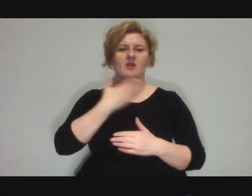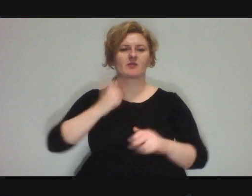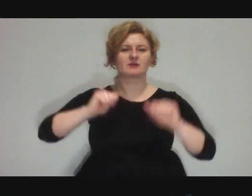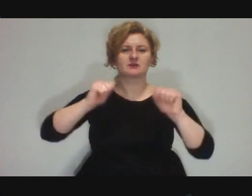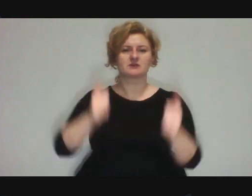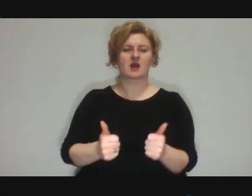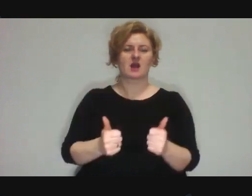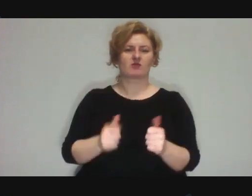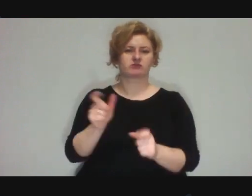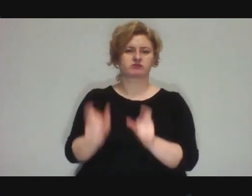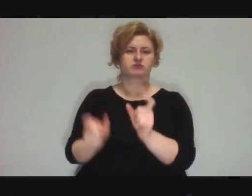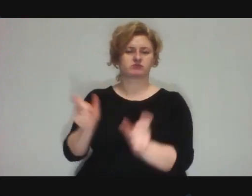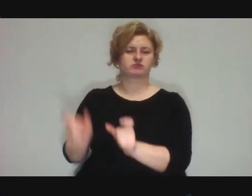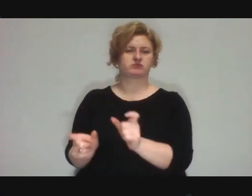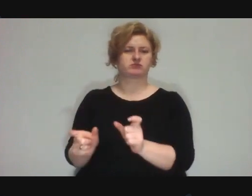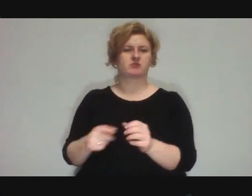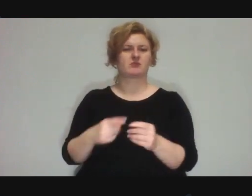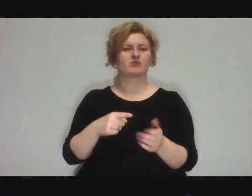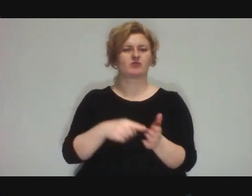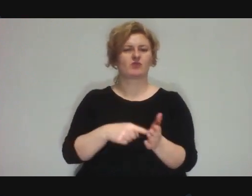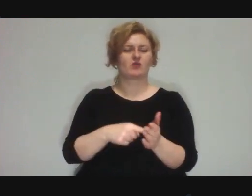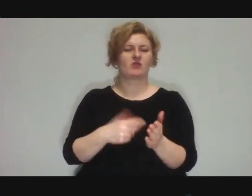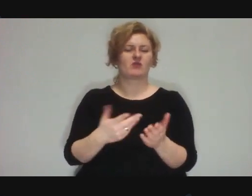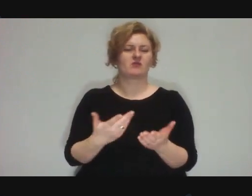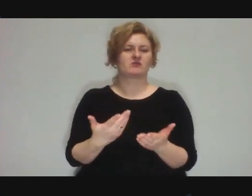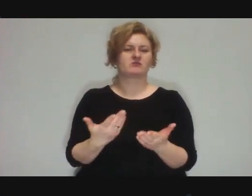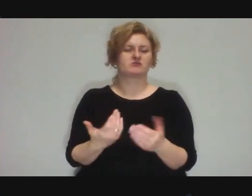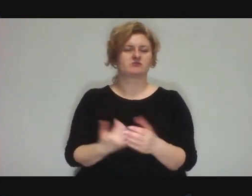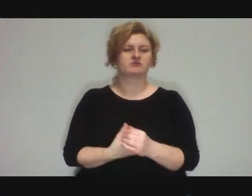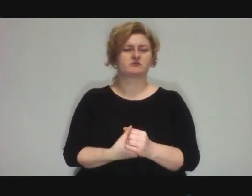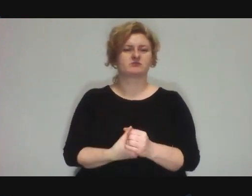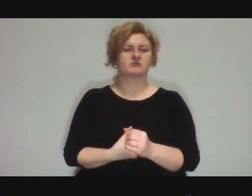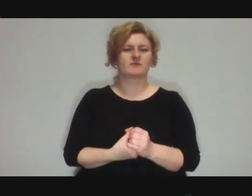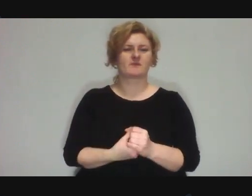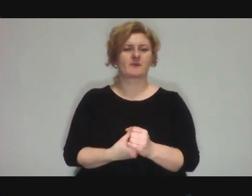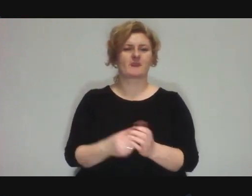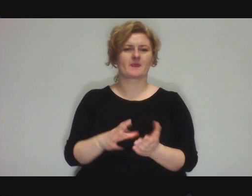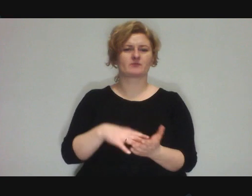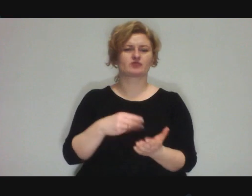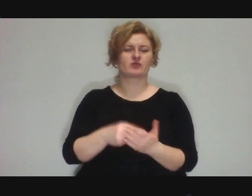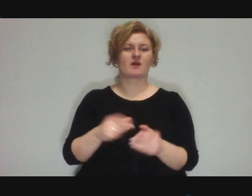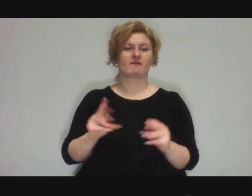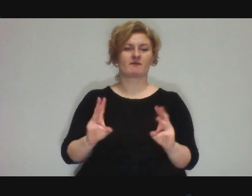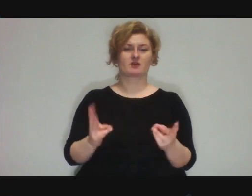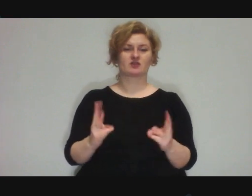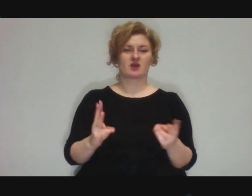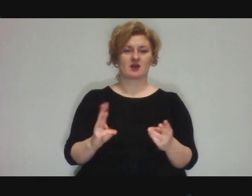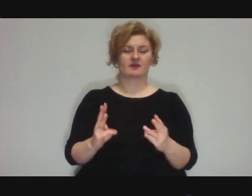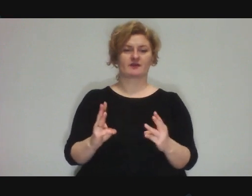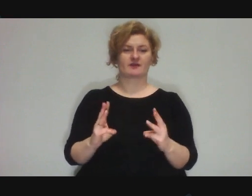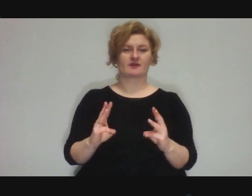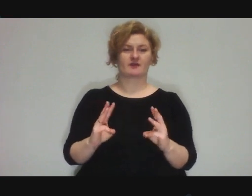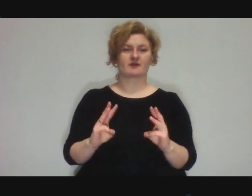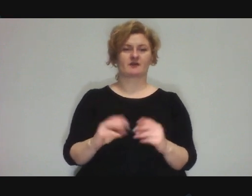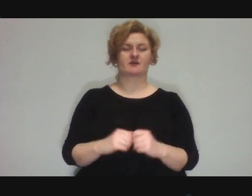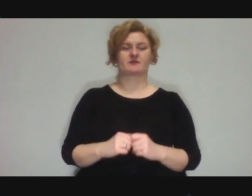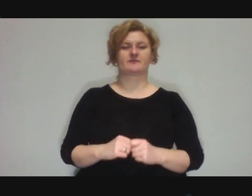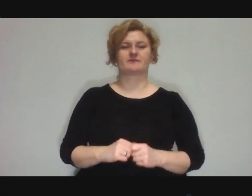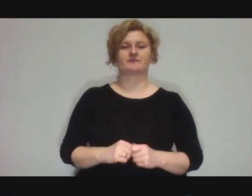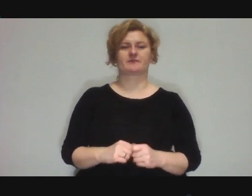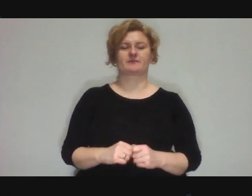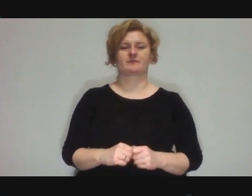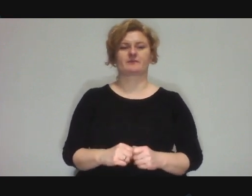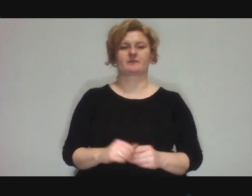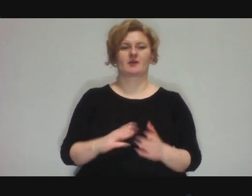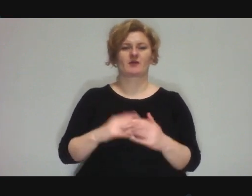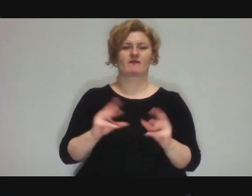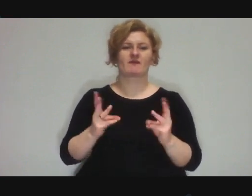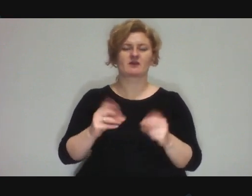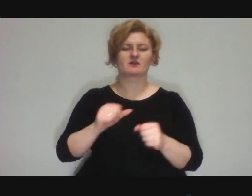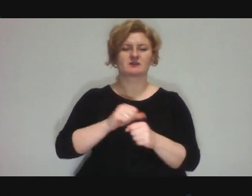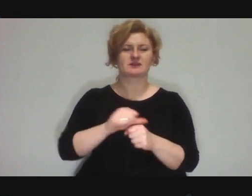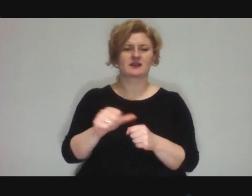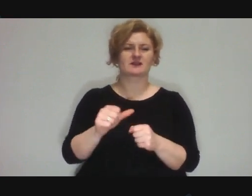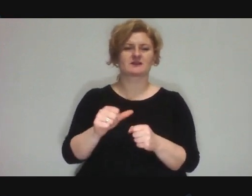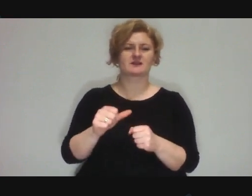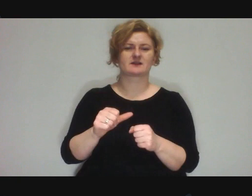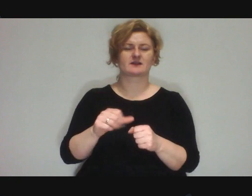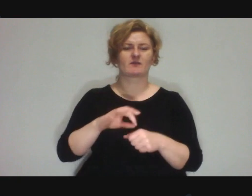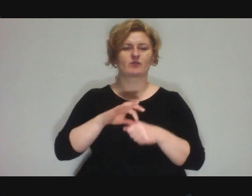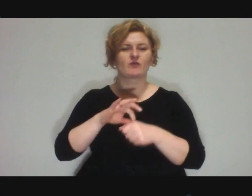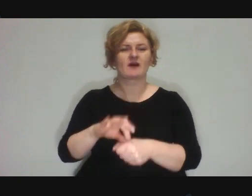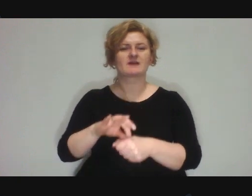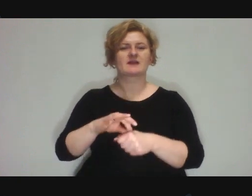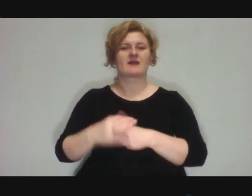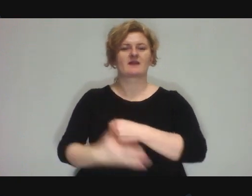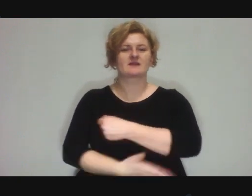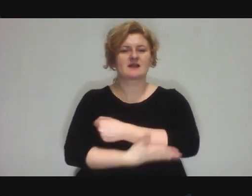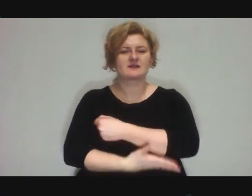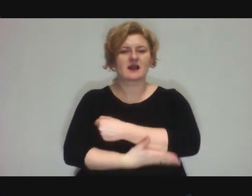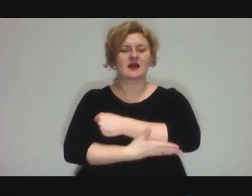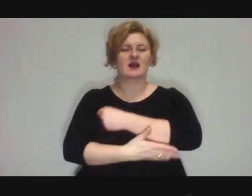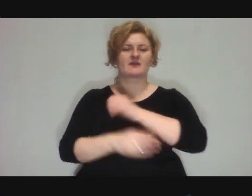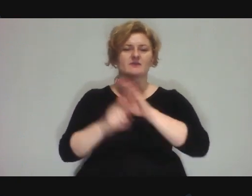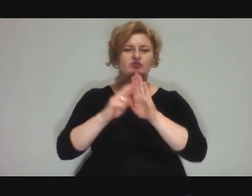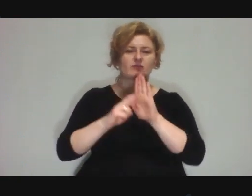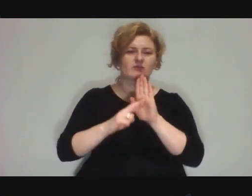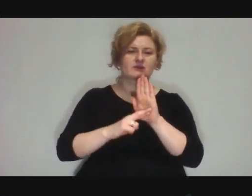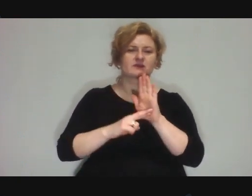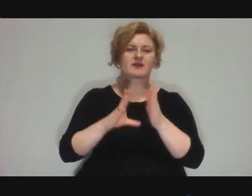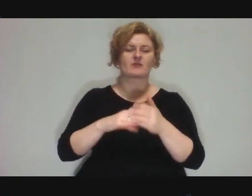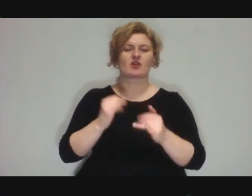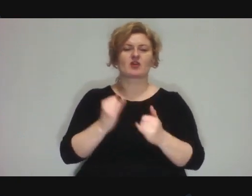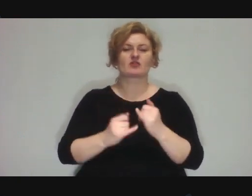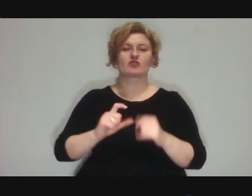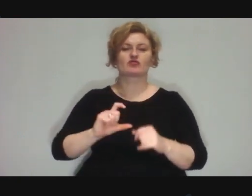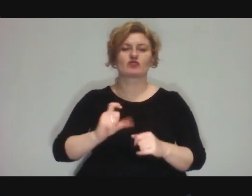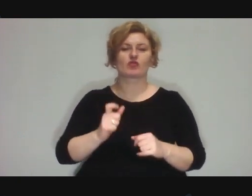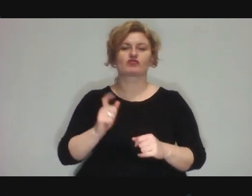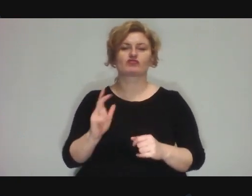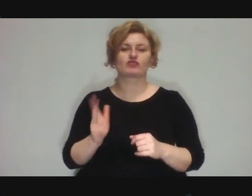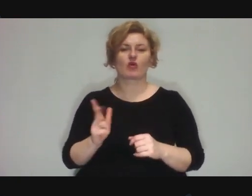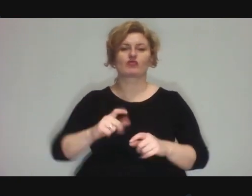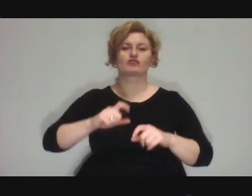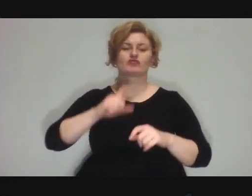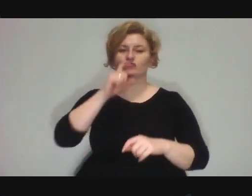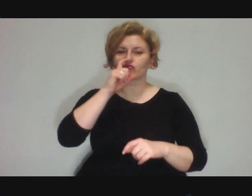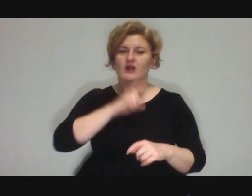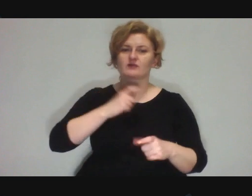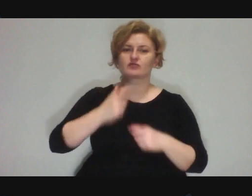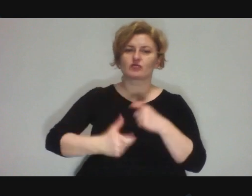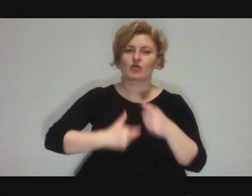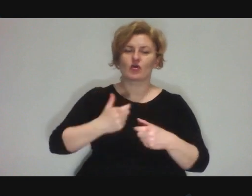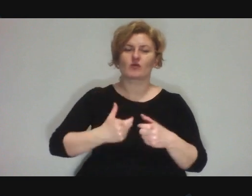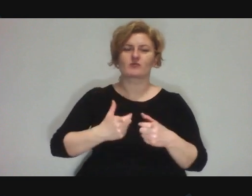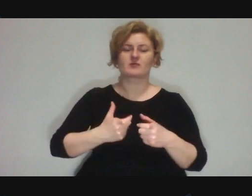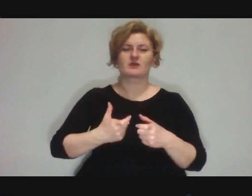This is also often connected with the fact that there are some systems introduced at such workshops, that if someone does something inappropriate,